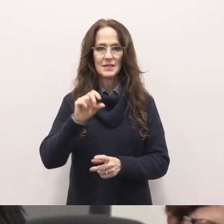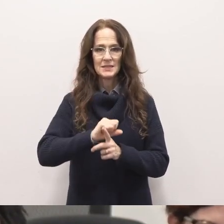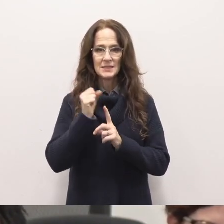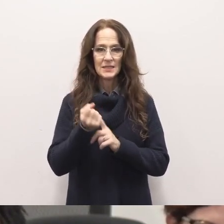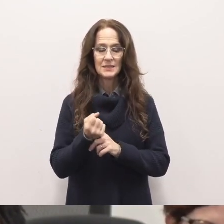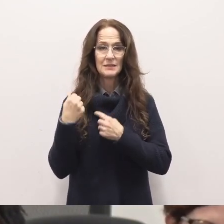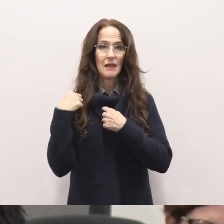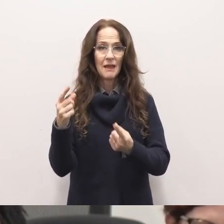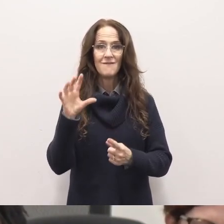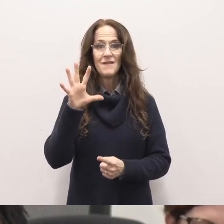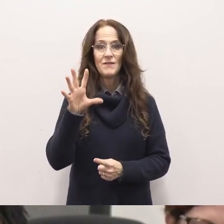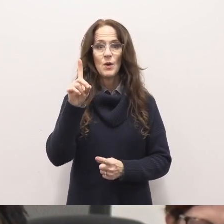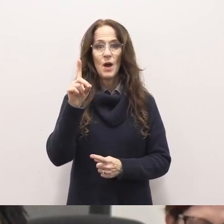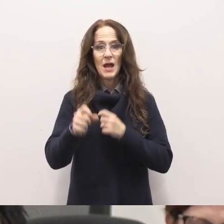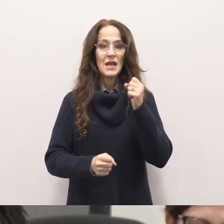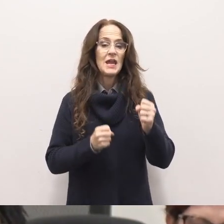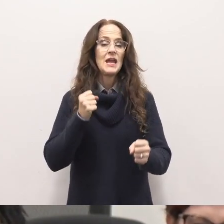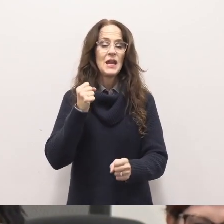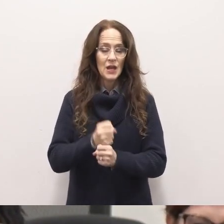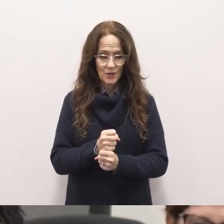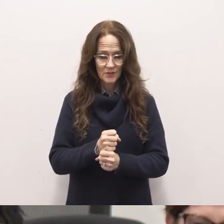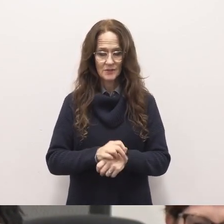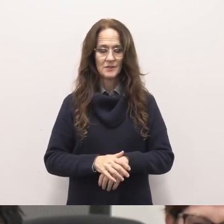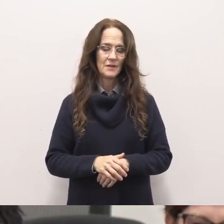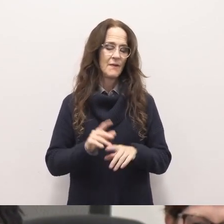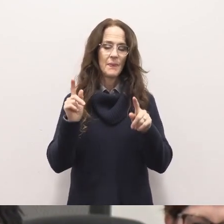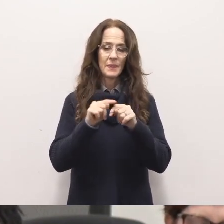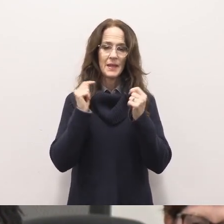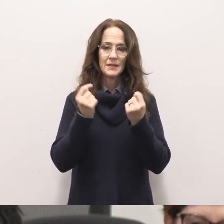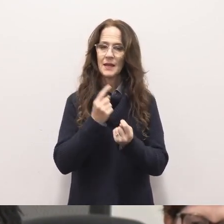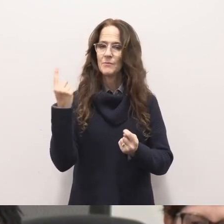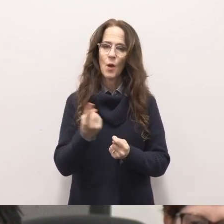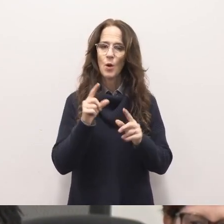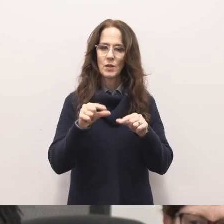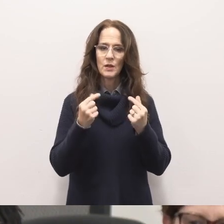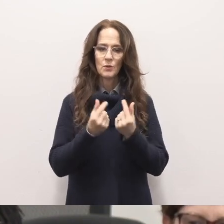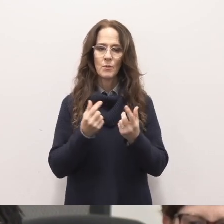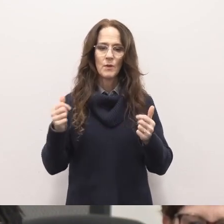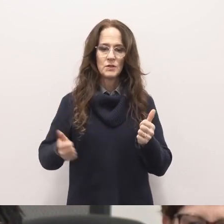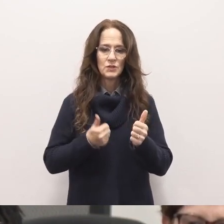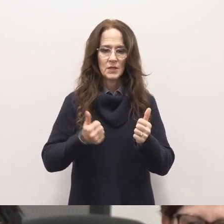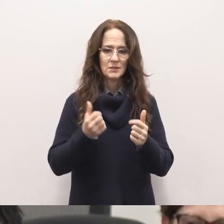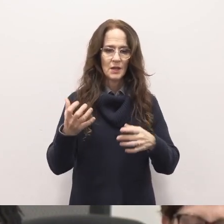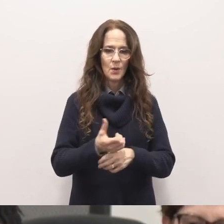During the football season, the team were not only, the only group chasing a win, Millikan's very own ASV